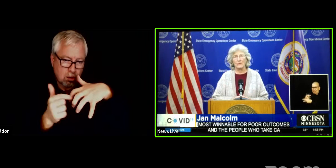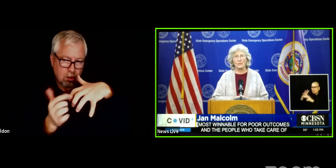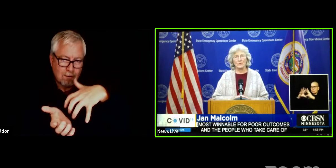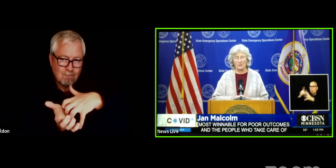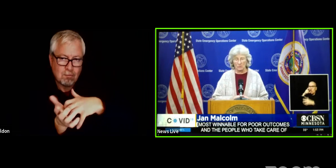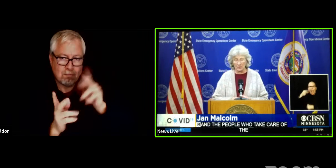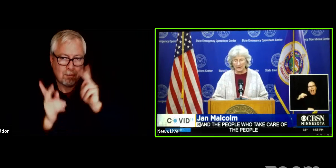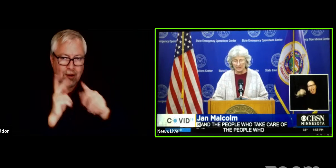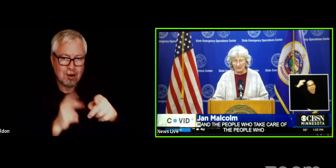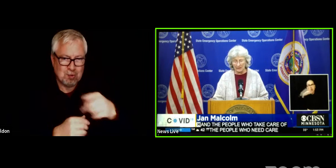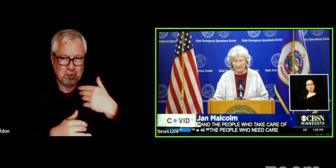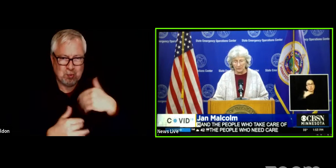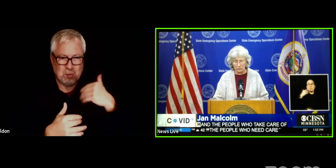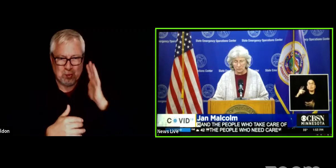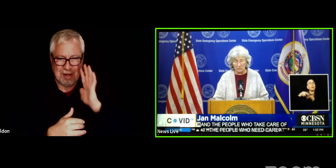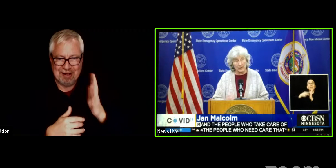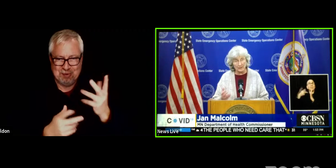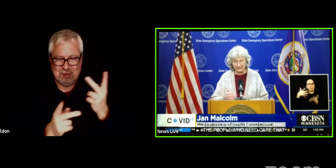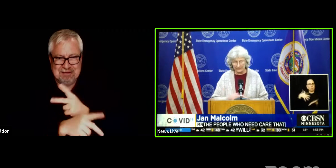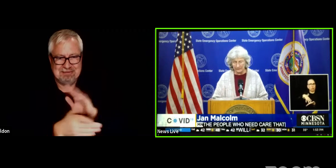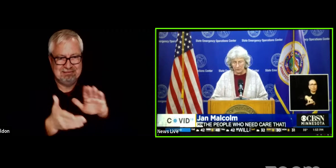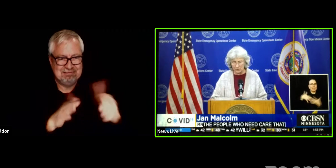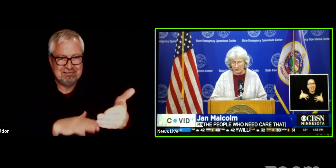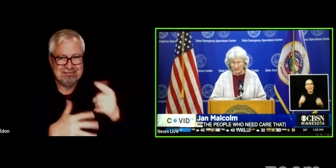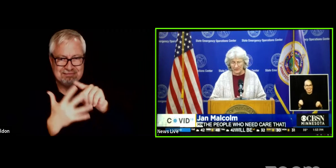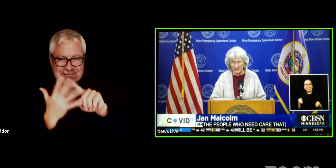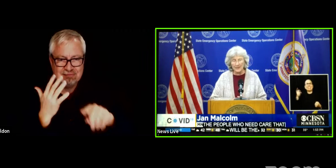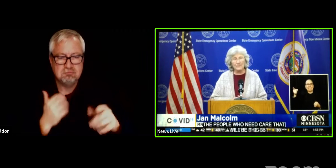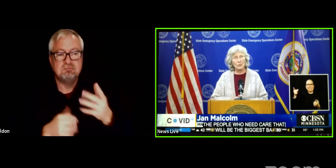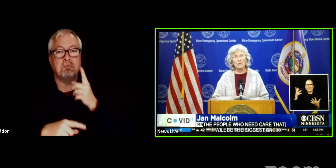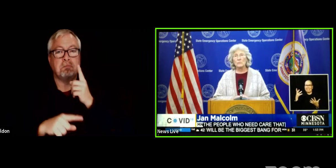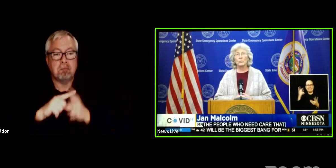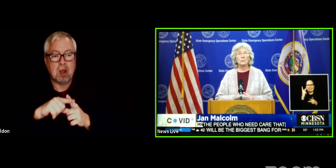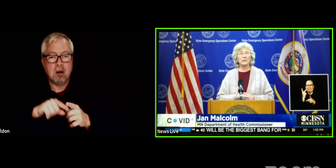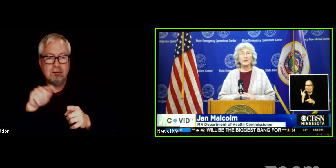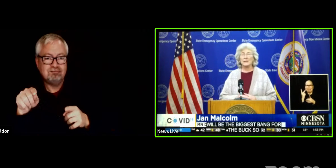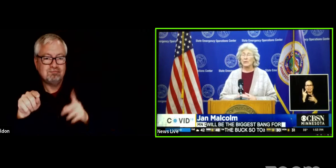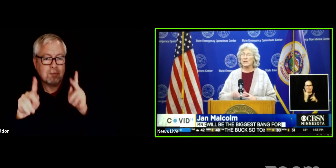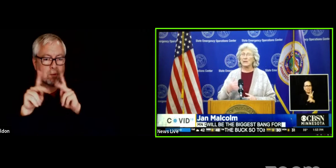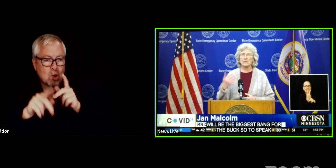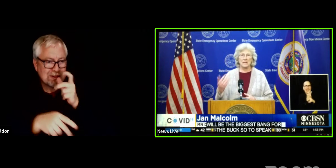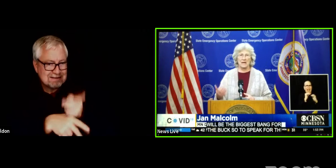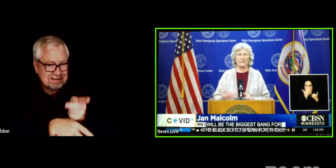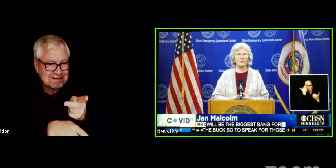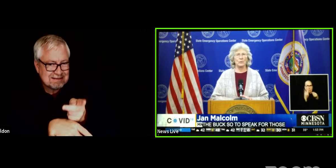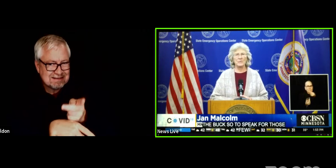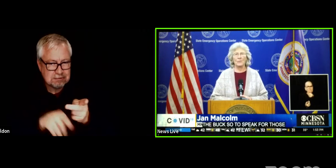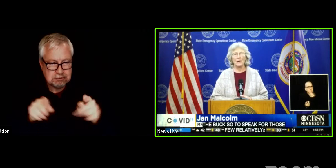SPEAK, FOR THOSE EARLY FEW RELATIVELY FEW DOSES. WE'RE REALLY -- WE'RE HEARING A LOT FROM GROUPS THAT WANT TO